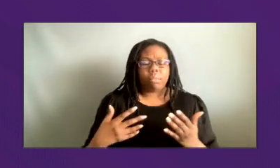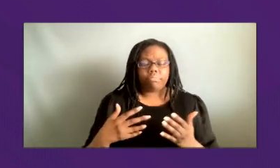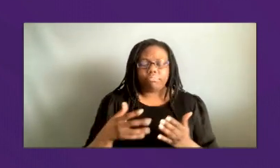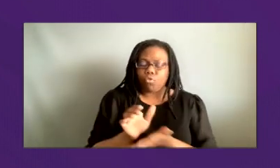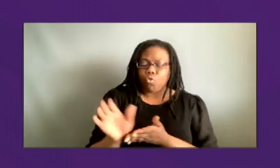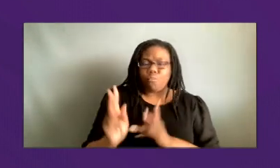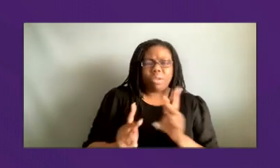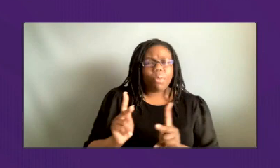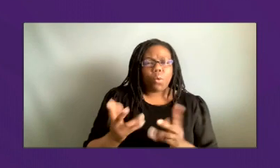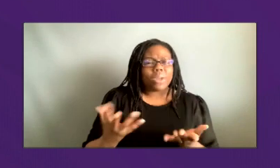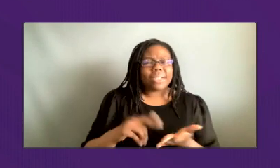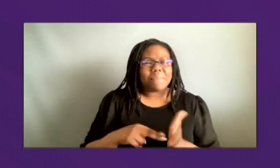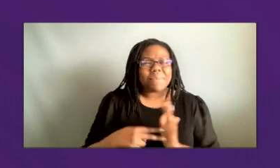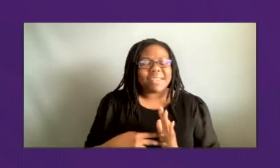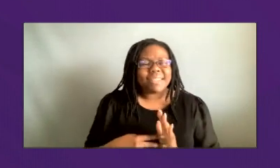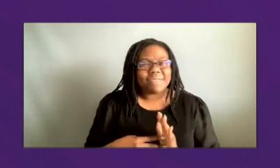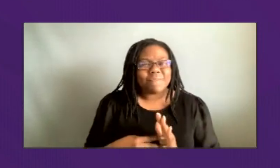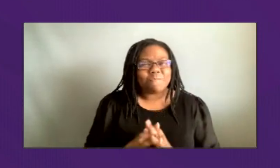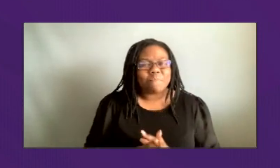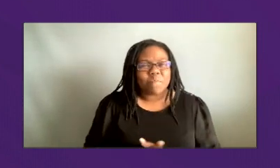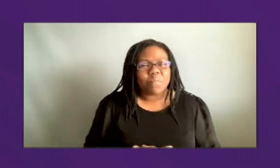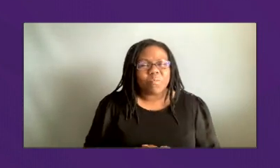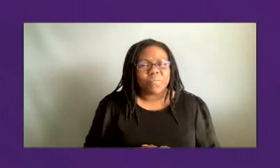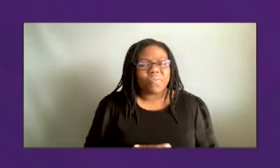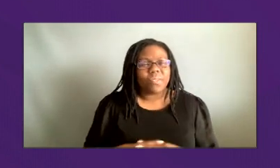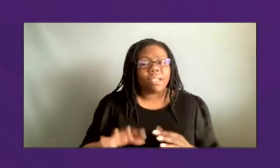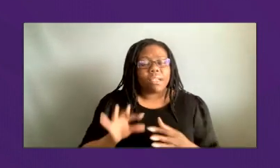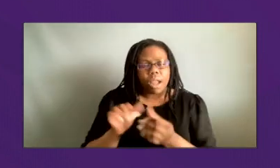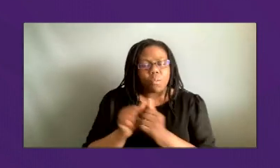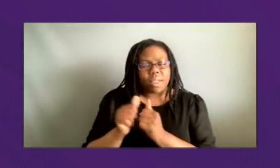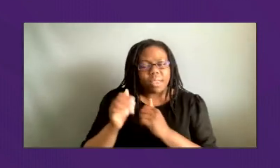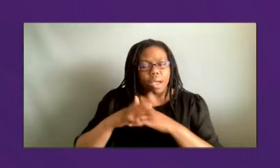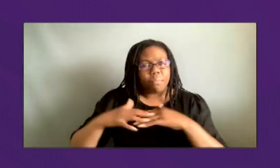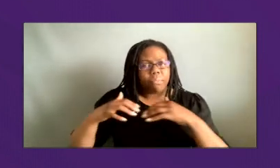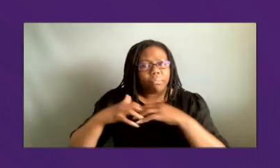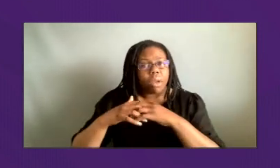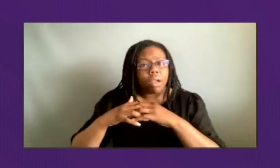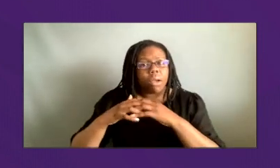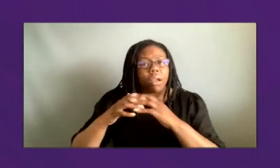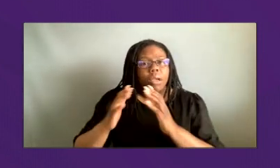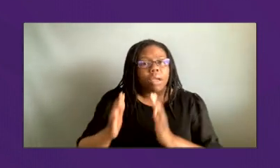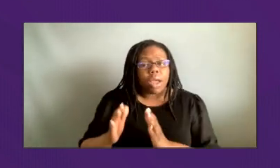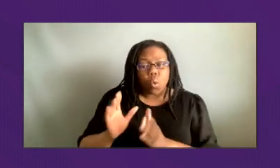use when talking about American Indian removal, because it allows us to explore specific examples.